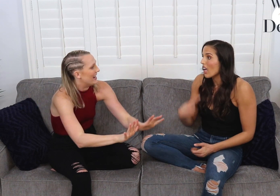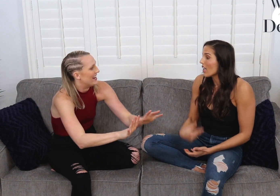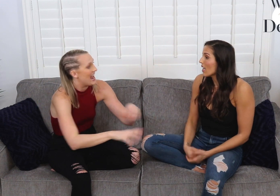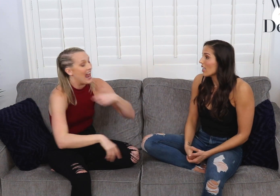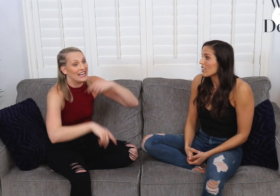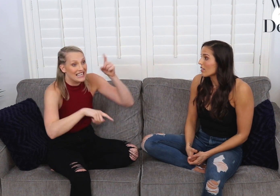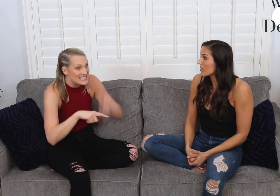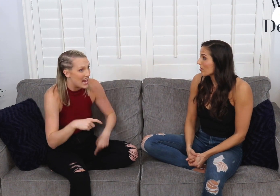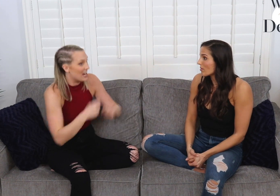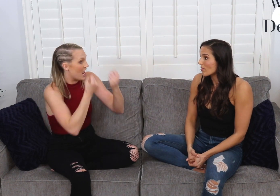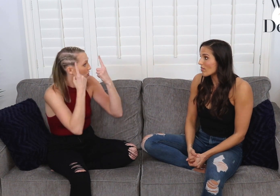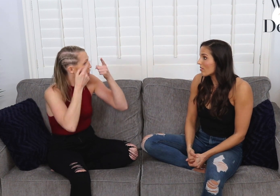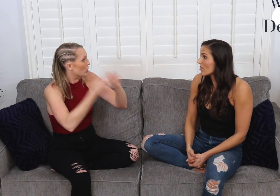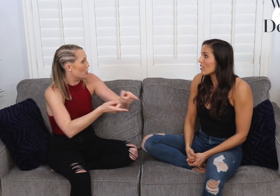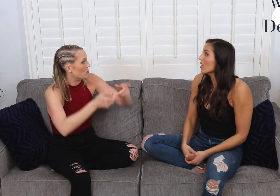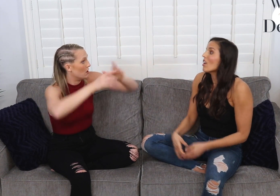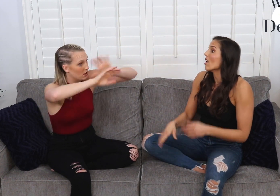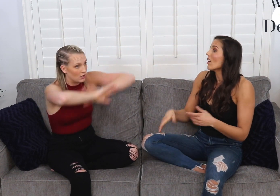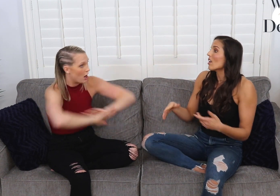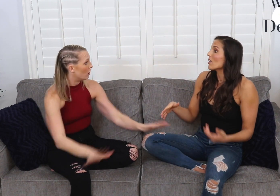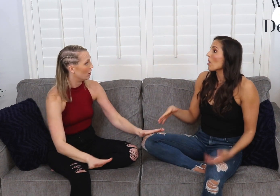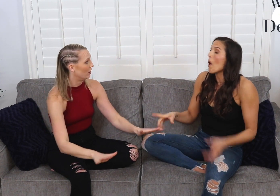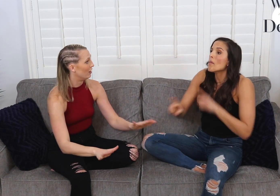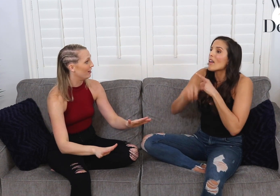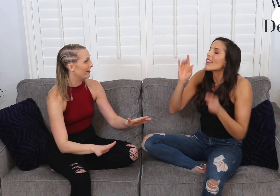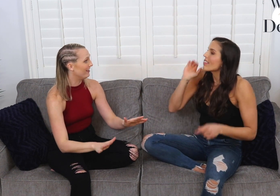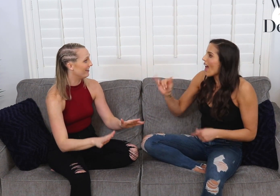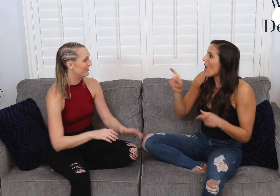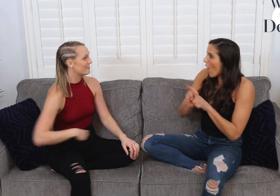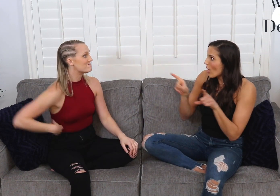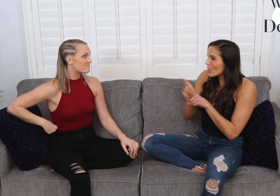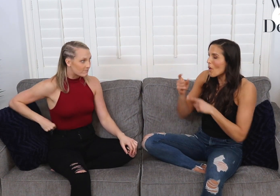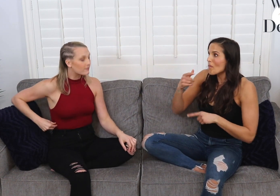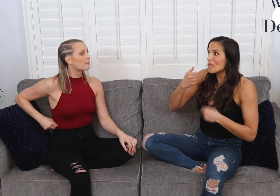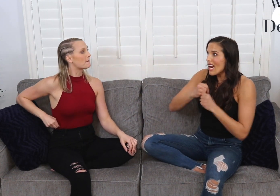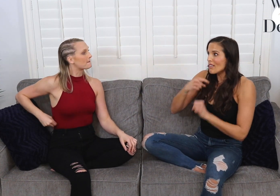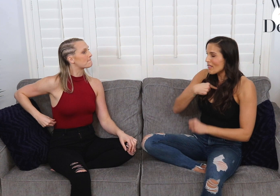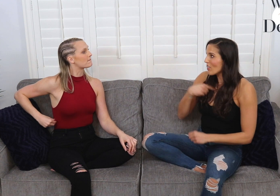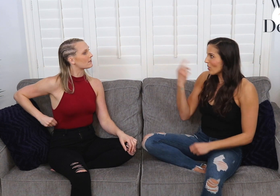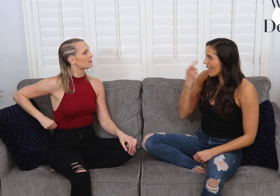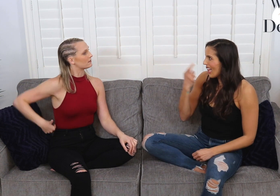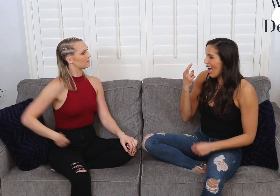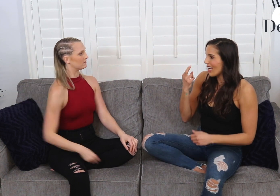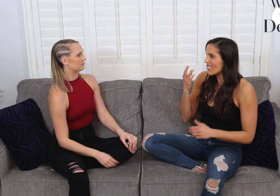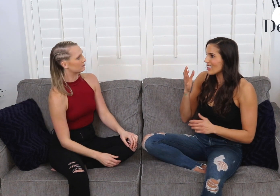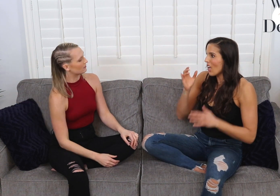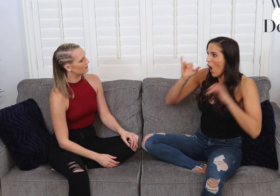I still don't understand! - I don't understand you at all. Yes! And that also made me realize,